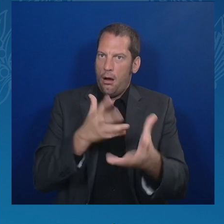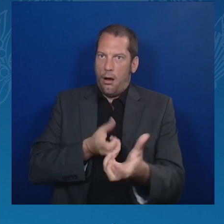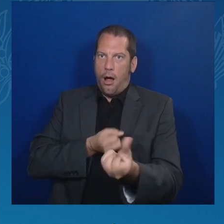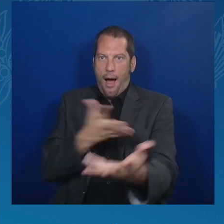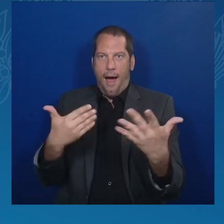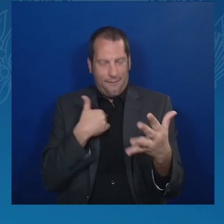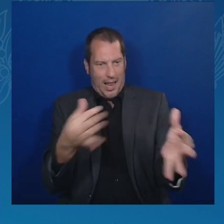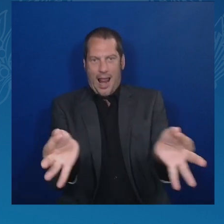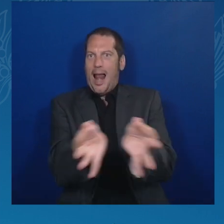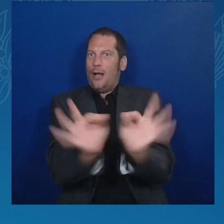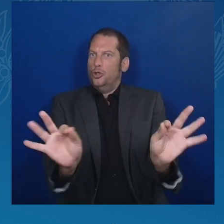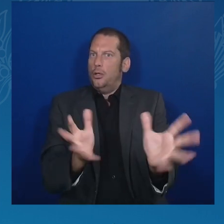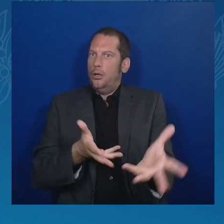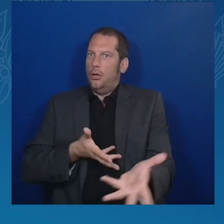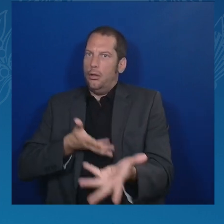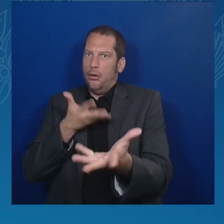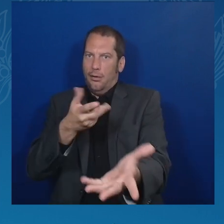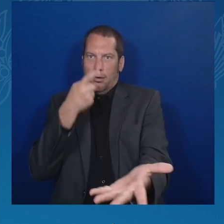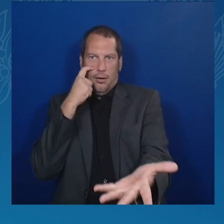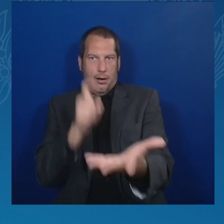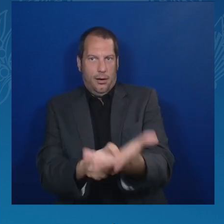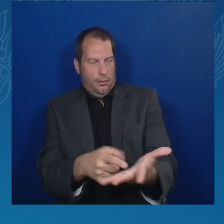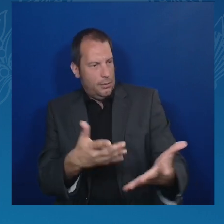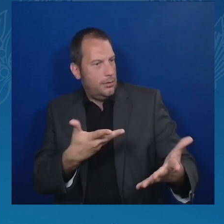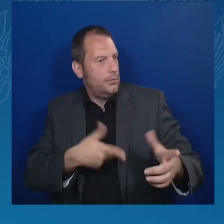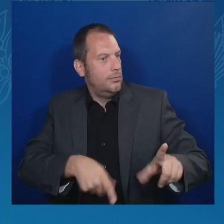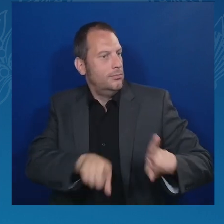And all -- of course, all that is true today.